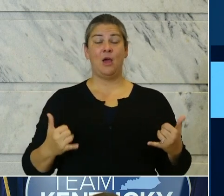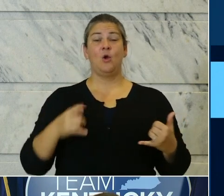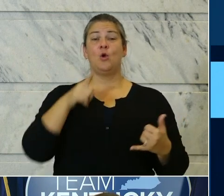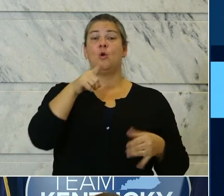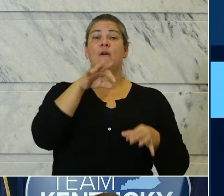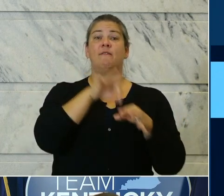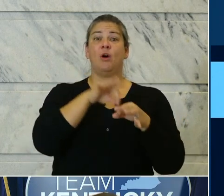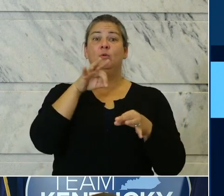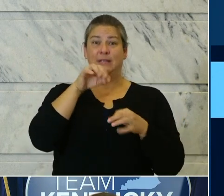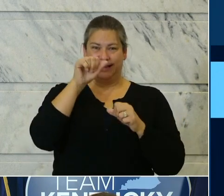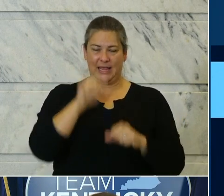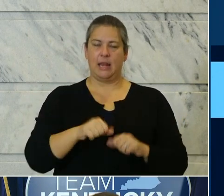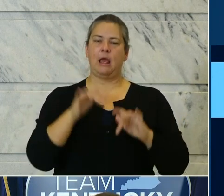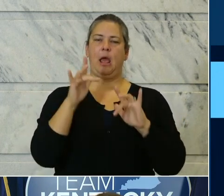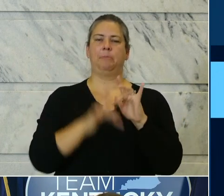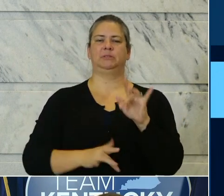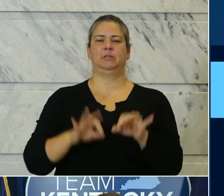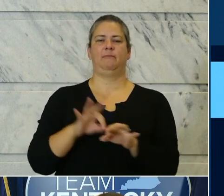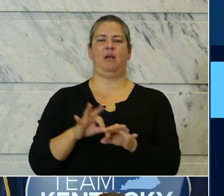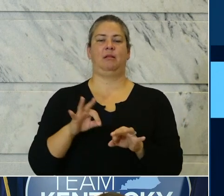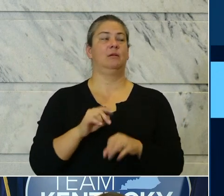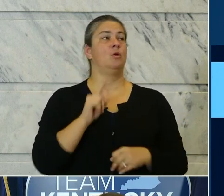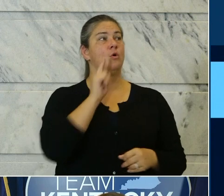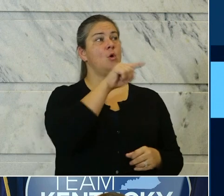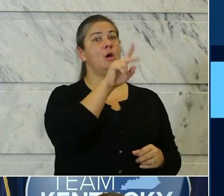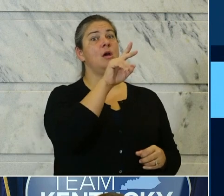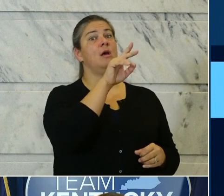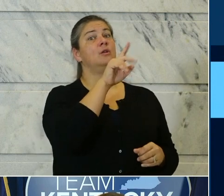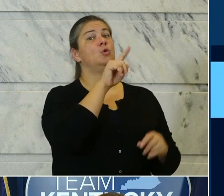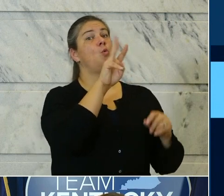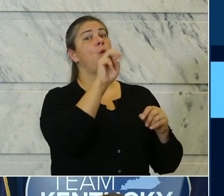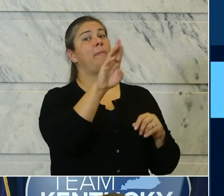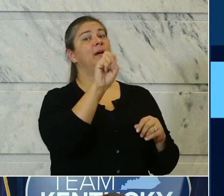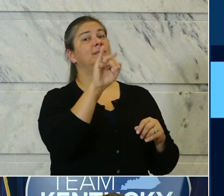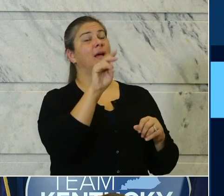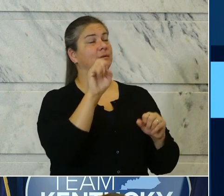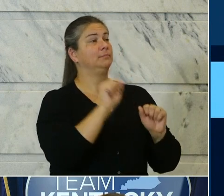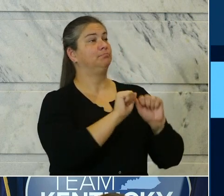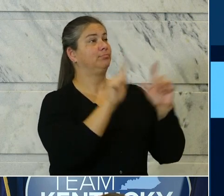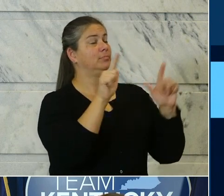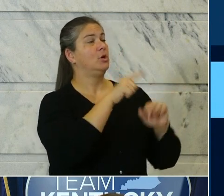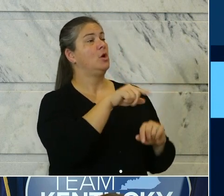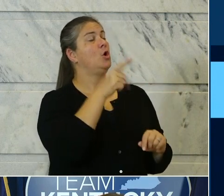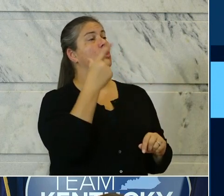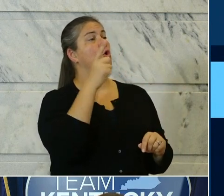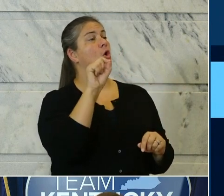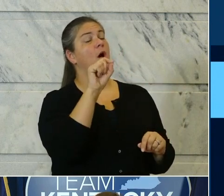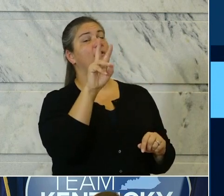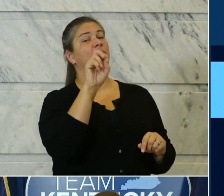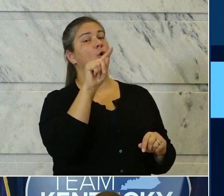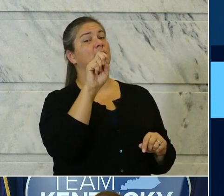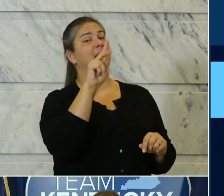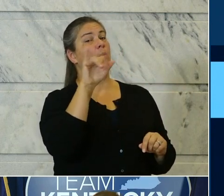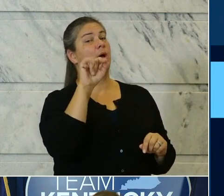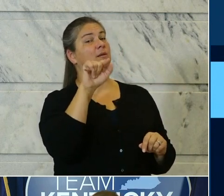RIGHT NOW YOU CAN VOTE BY ABSENTEE BALLOTS- GOING TO GO